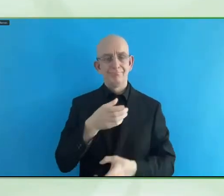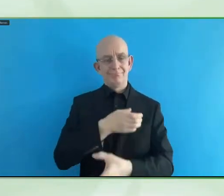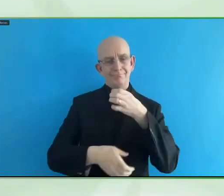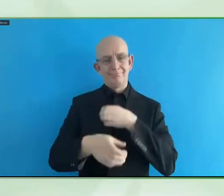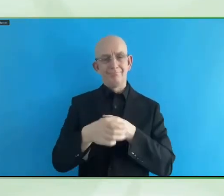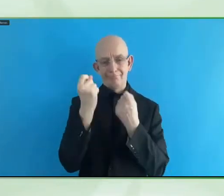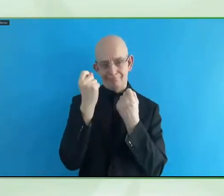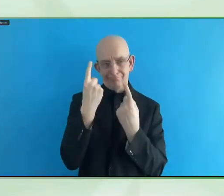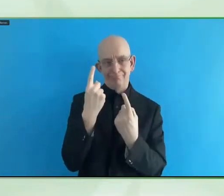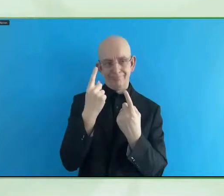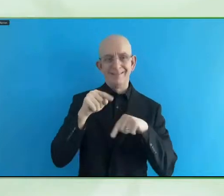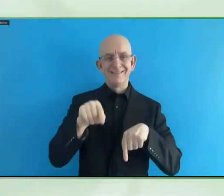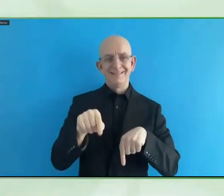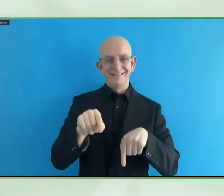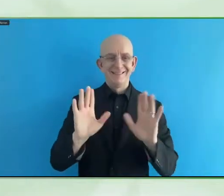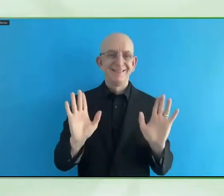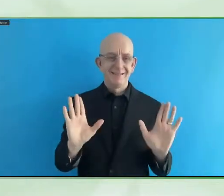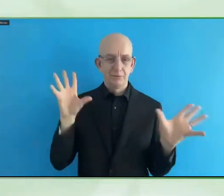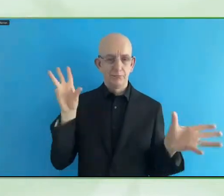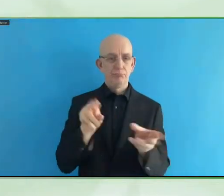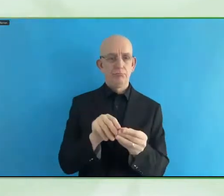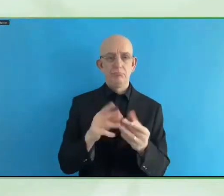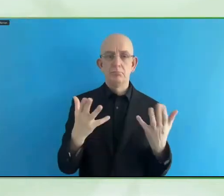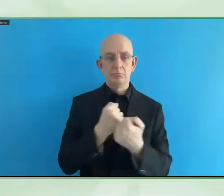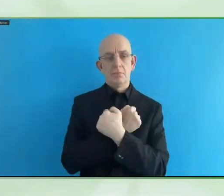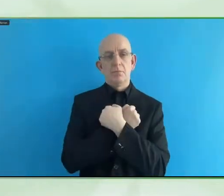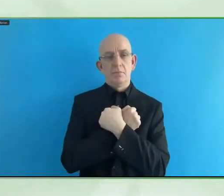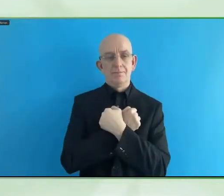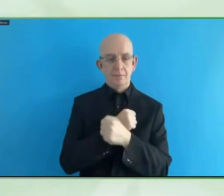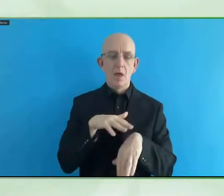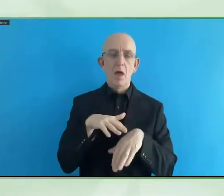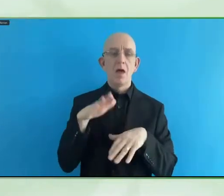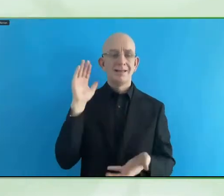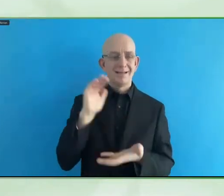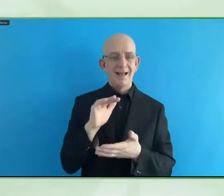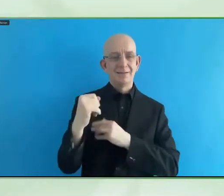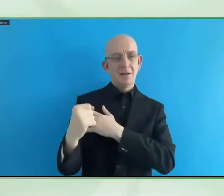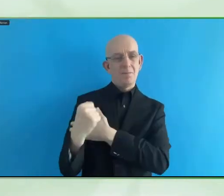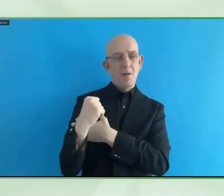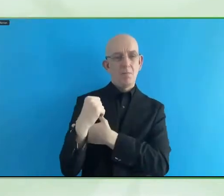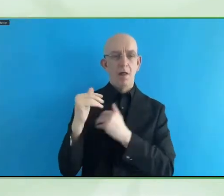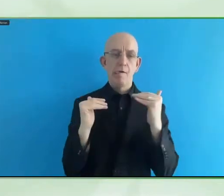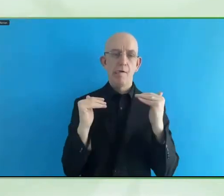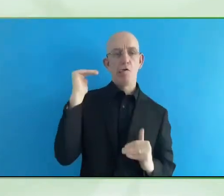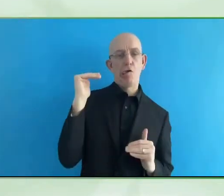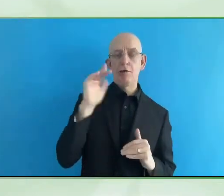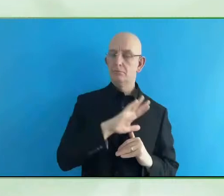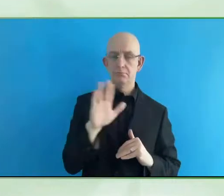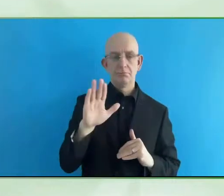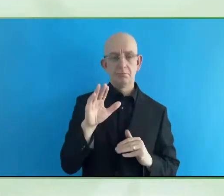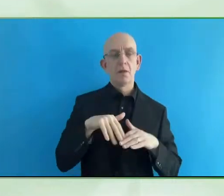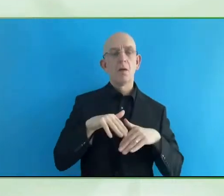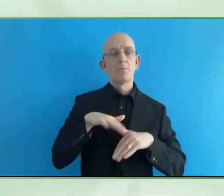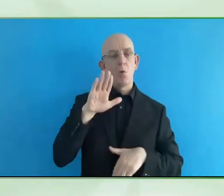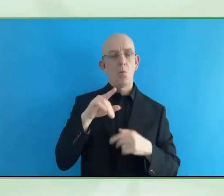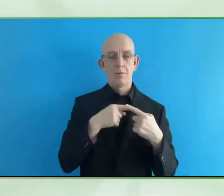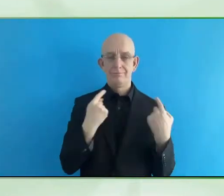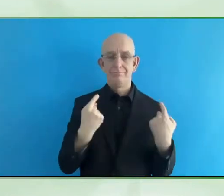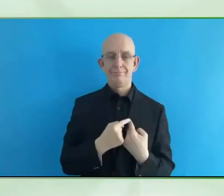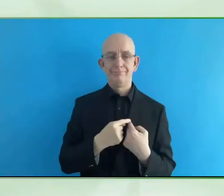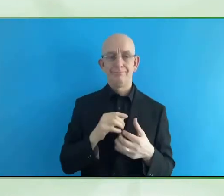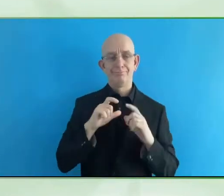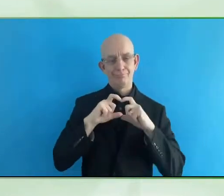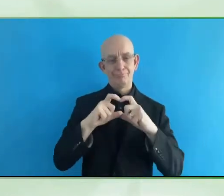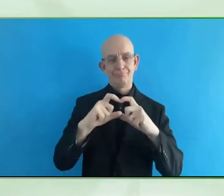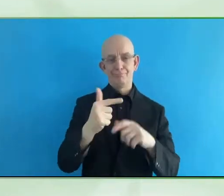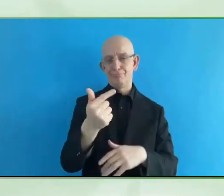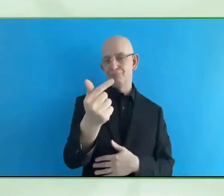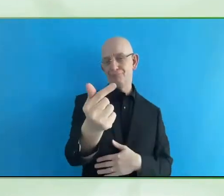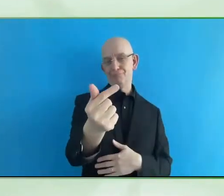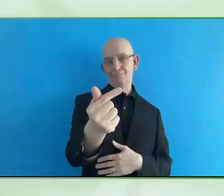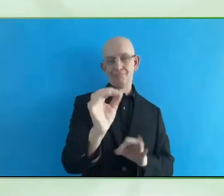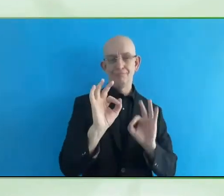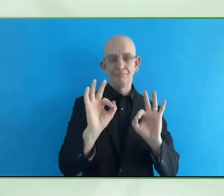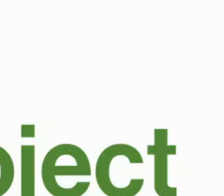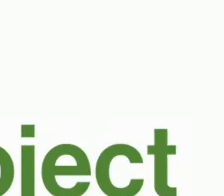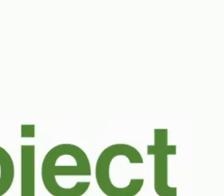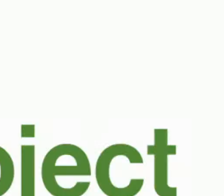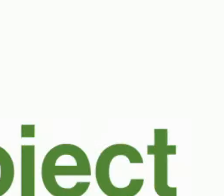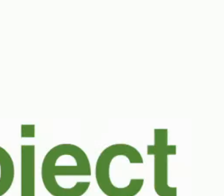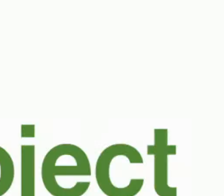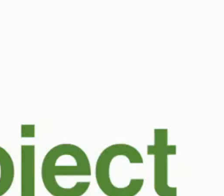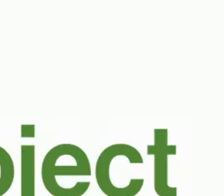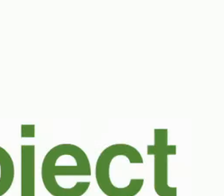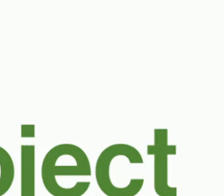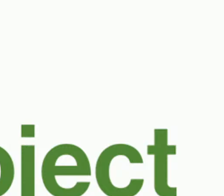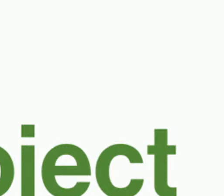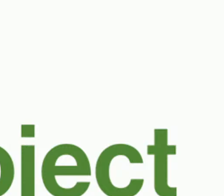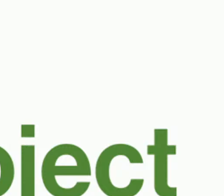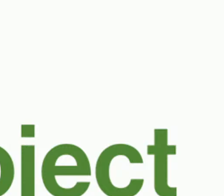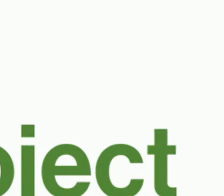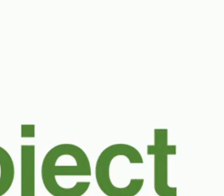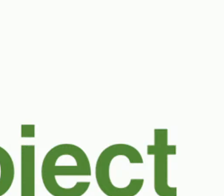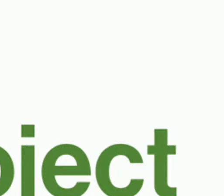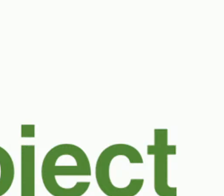Thank you so much, guys, thank you.